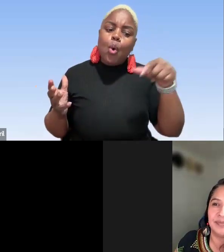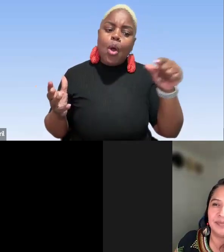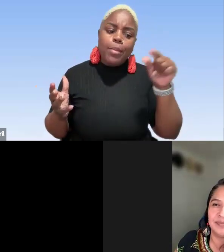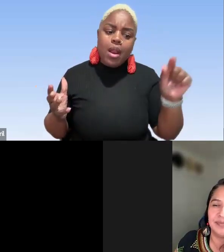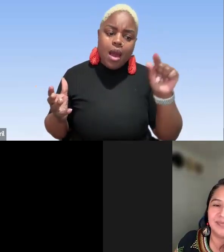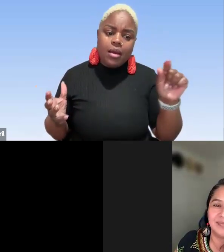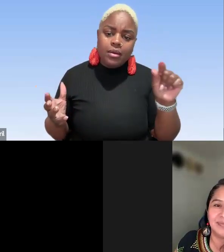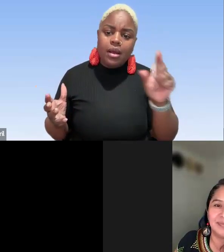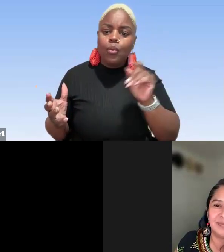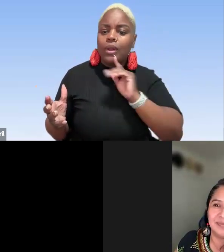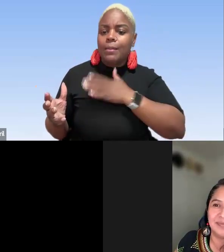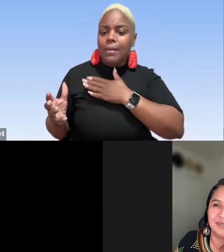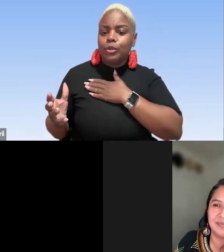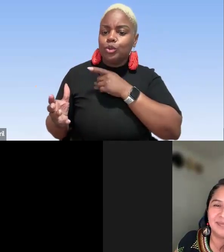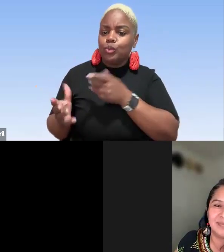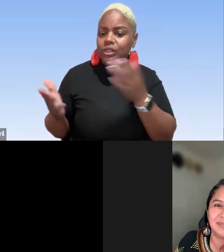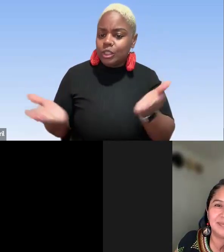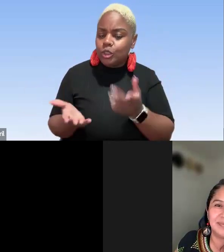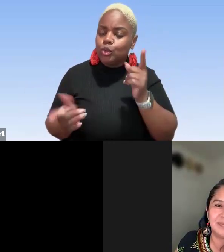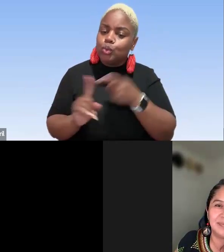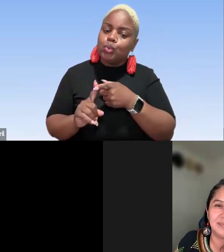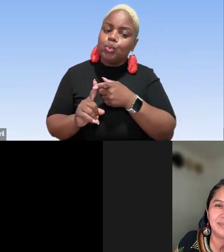to help uplift not only your experiences